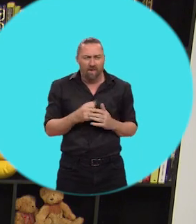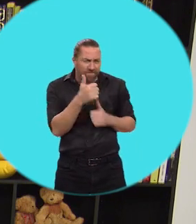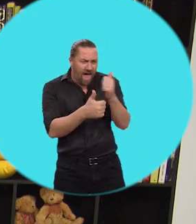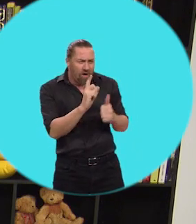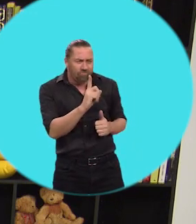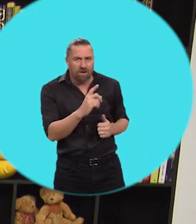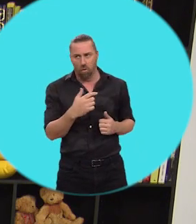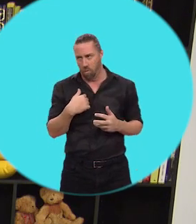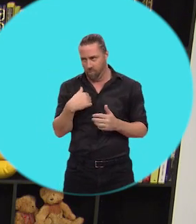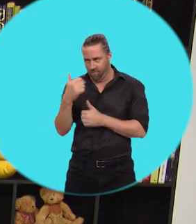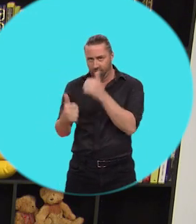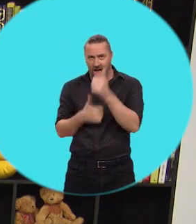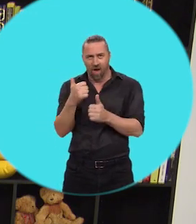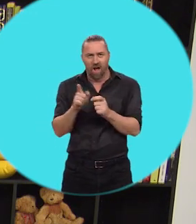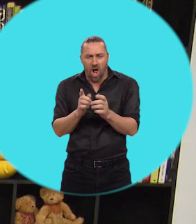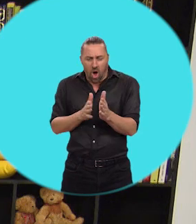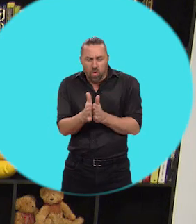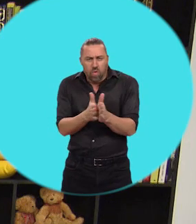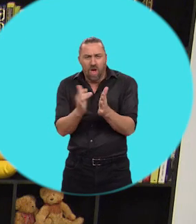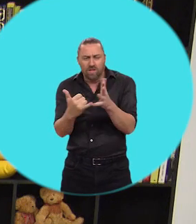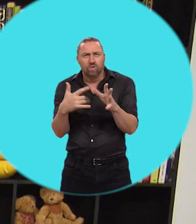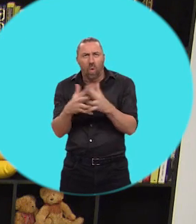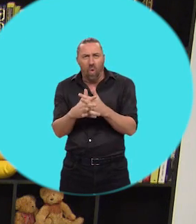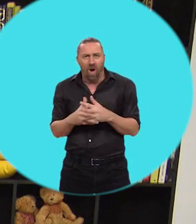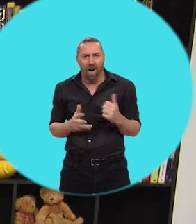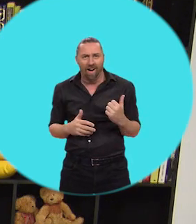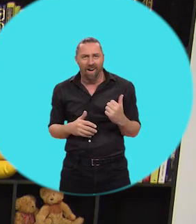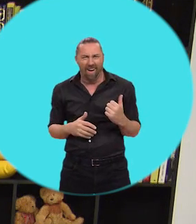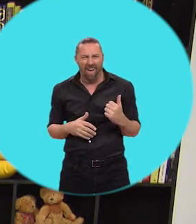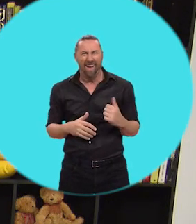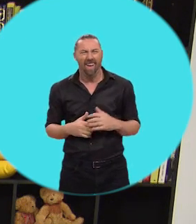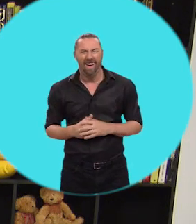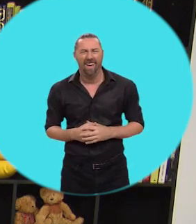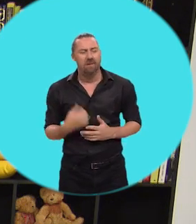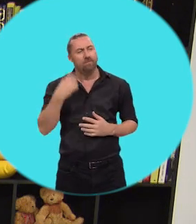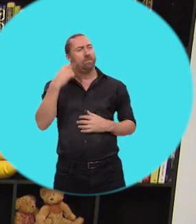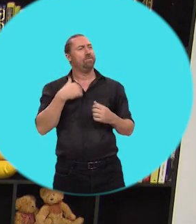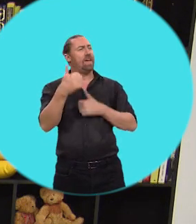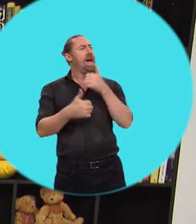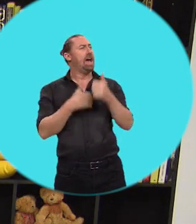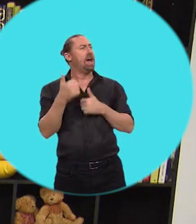Oh, my favorite was rubbing my hands together like a saw, shall we try it together? [Both] Saw, saw, saw. I think my favorite move